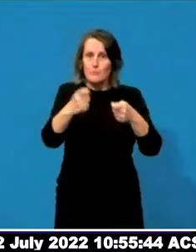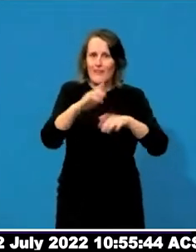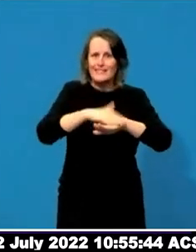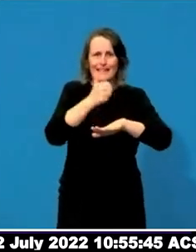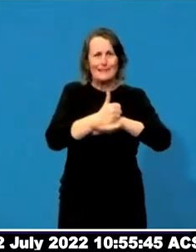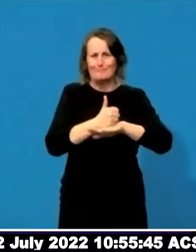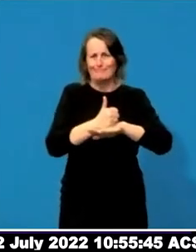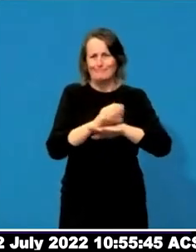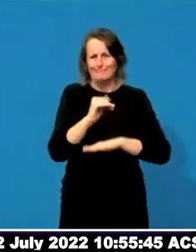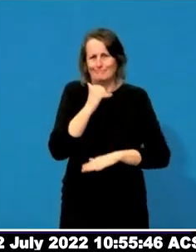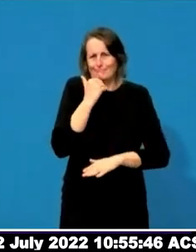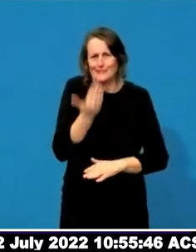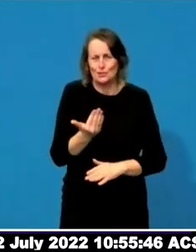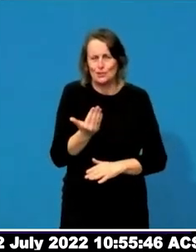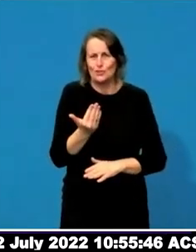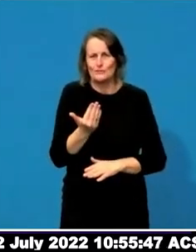before you have market failure.